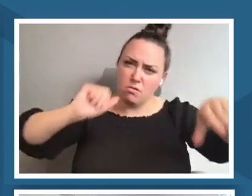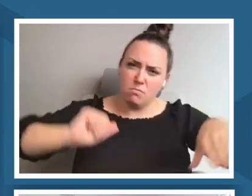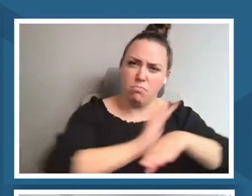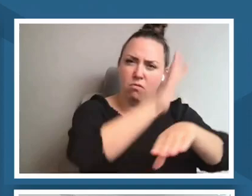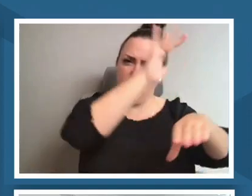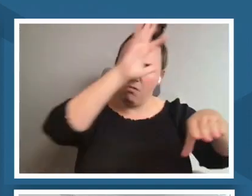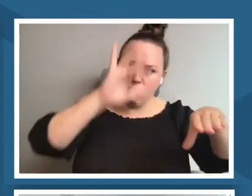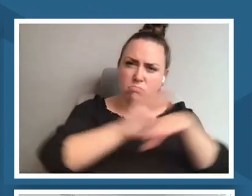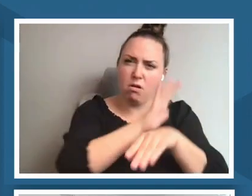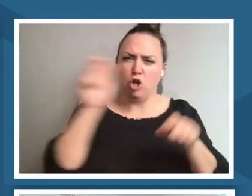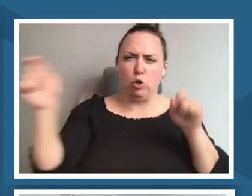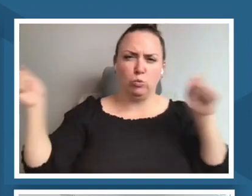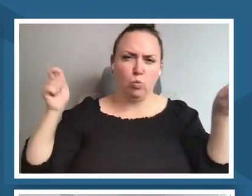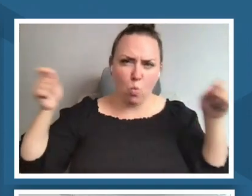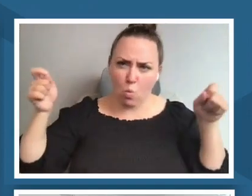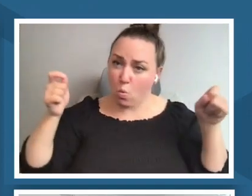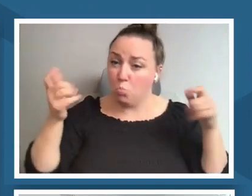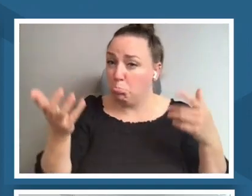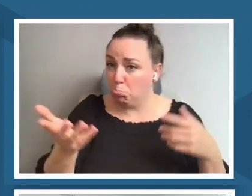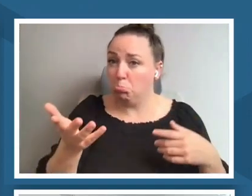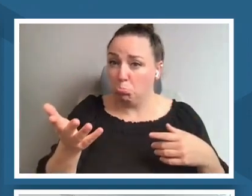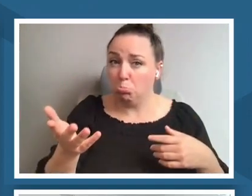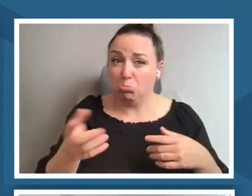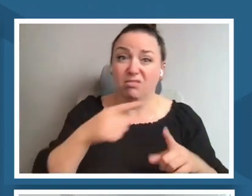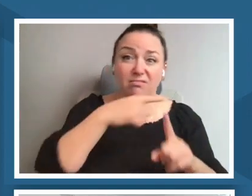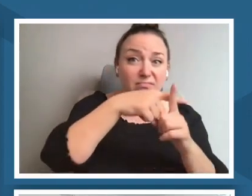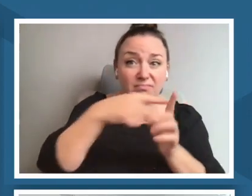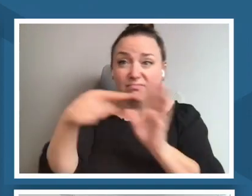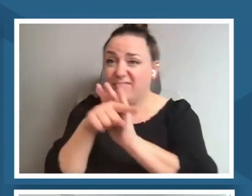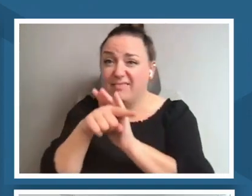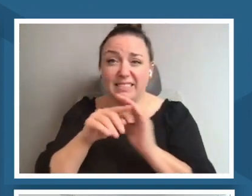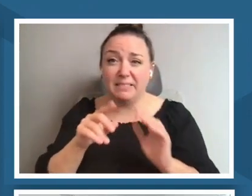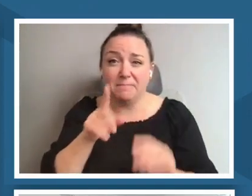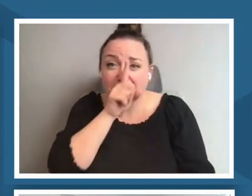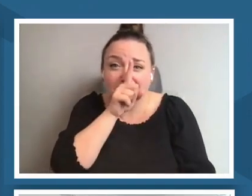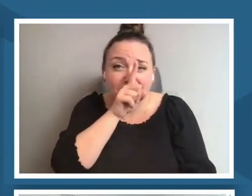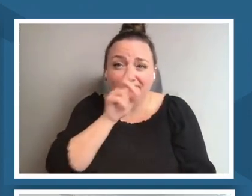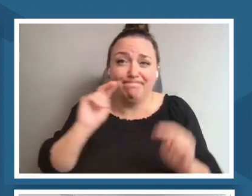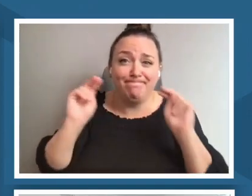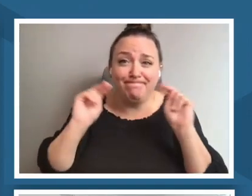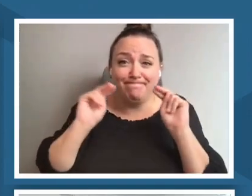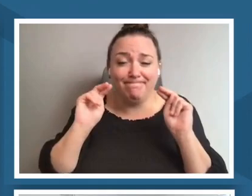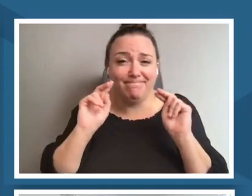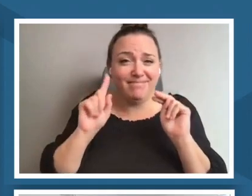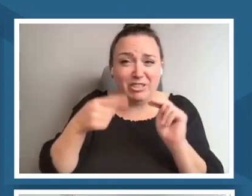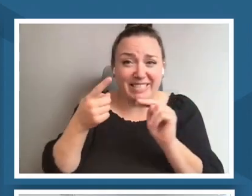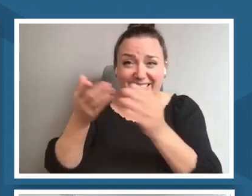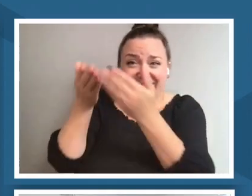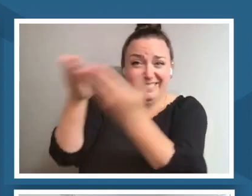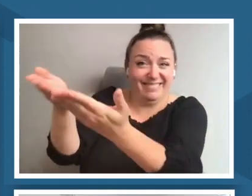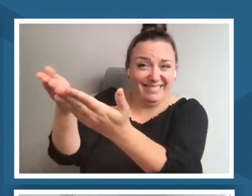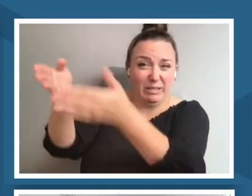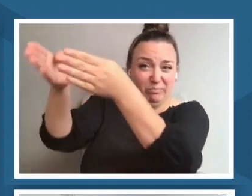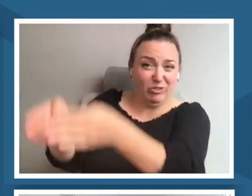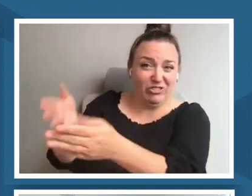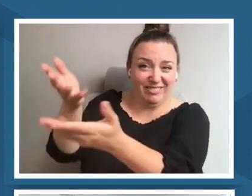um and it's neither good or bad it's it's just a being